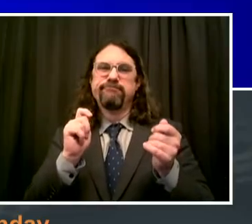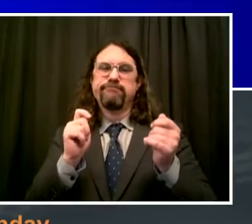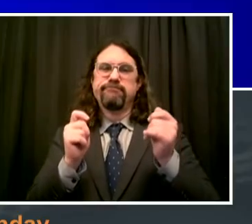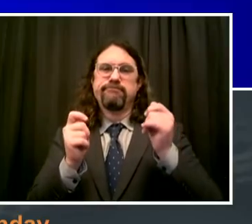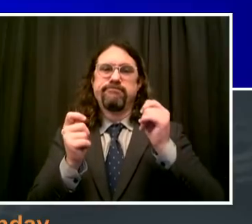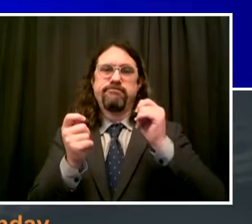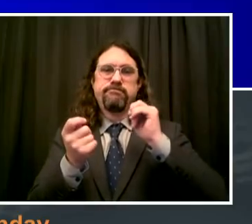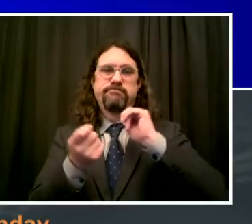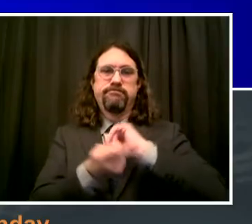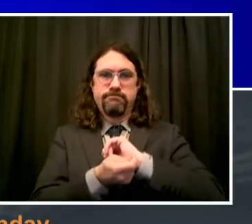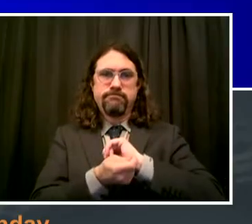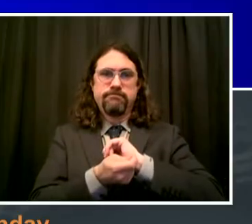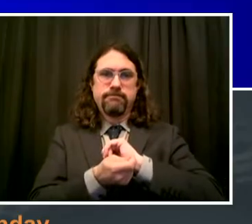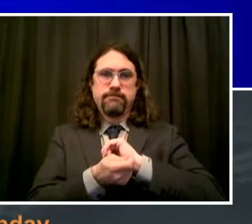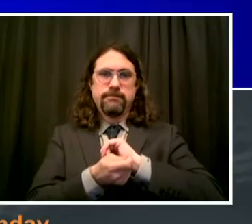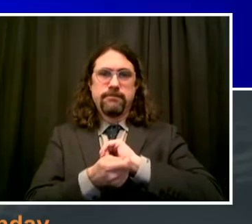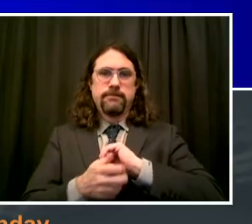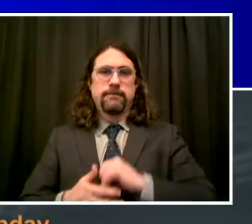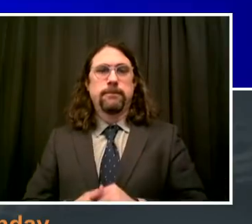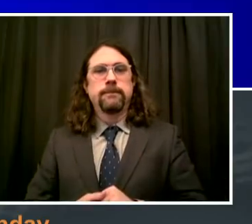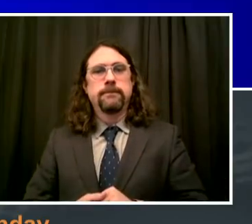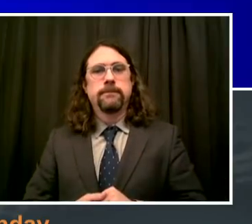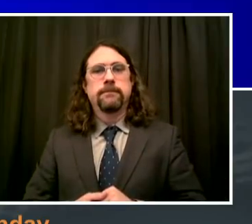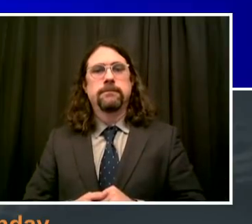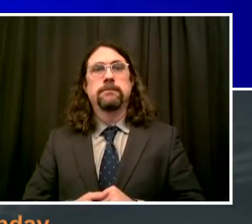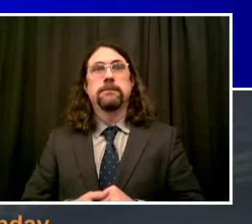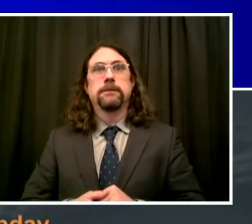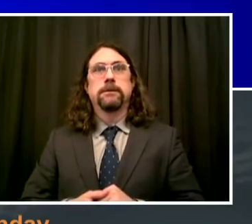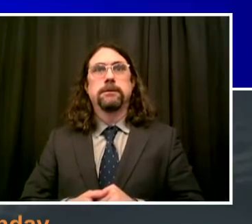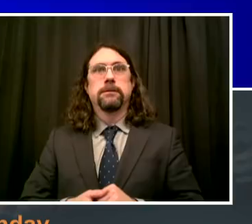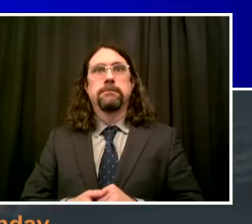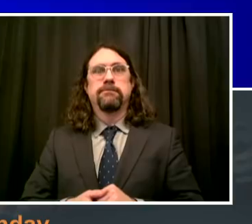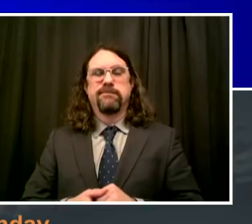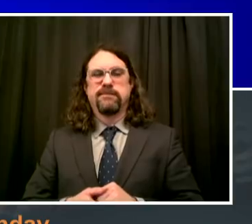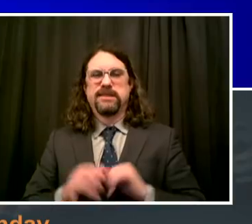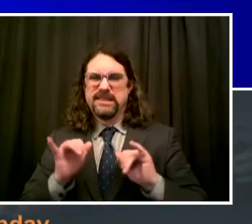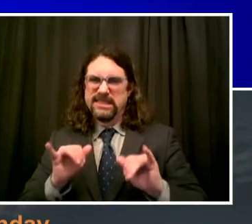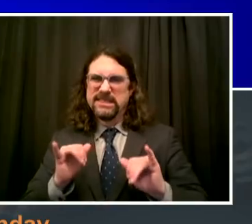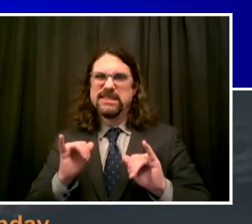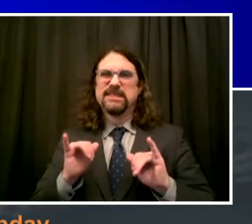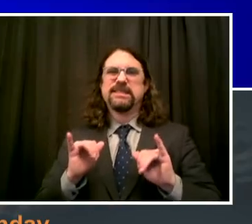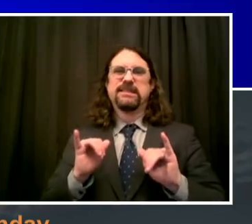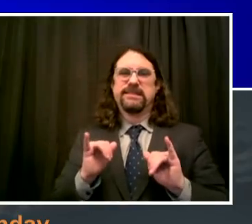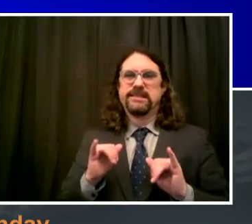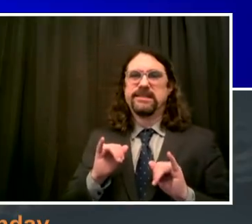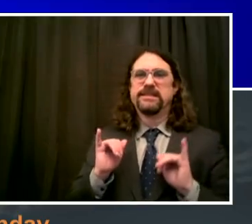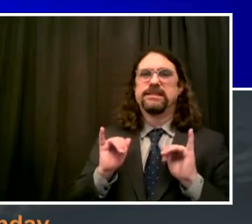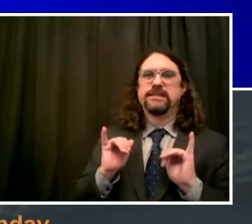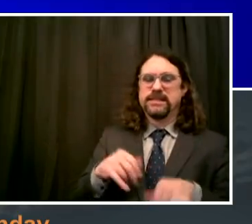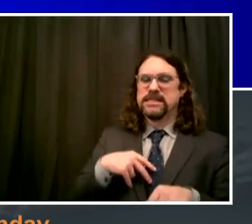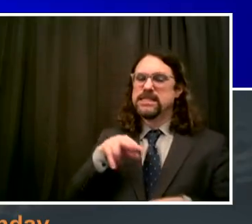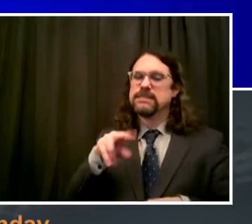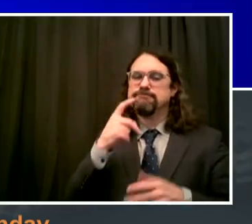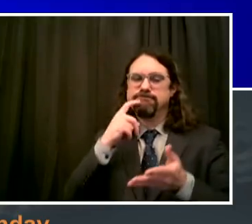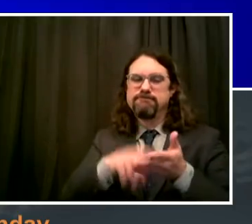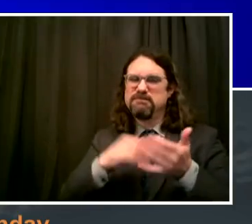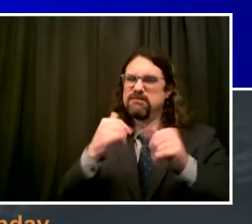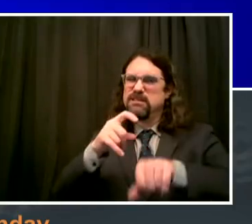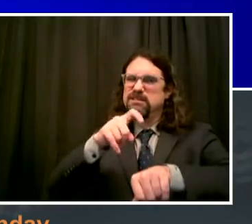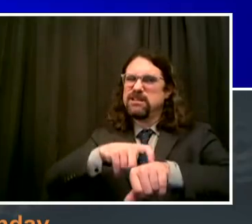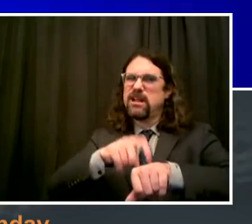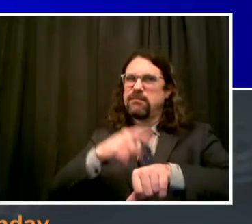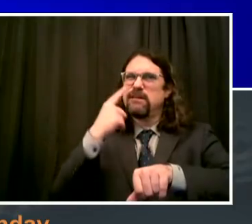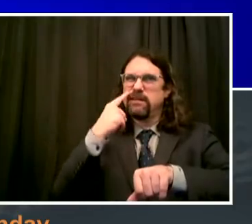DO SOETMHING